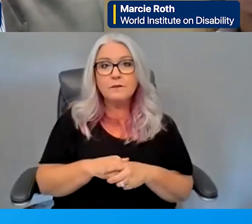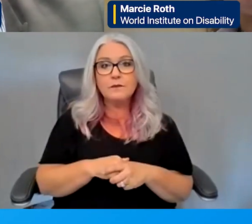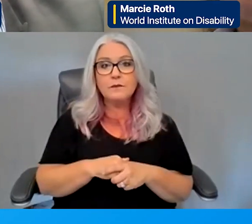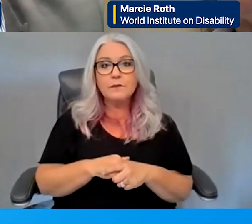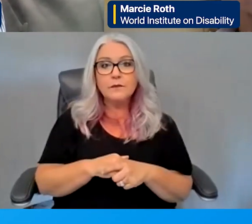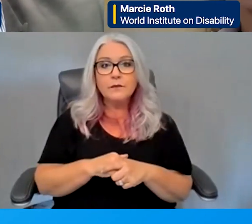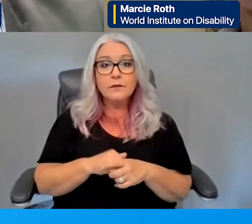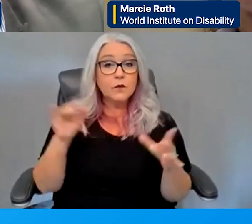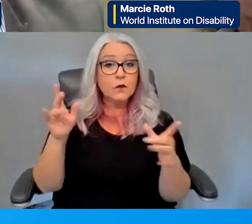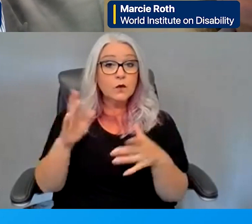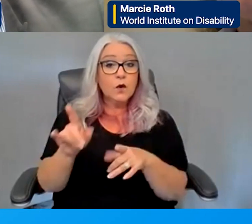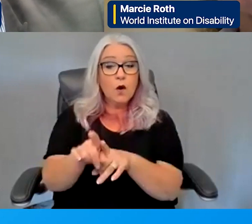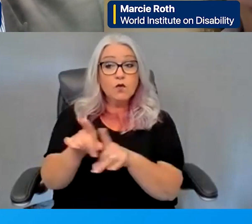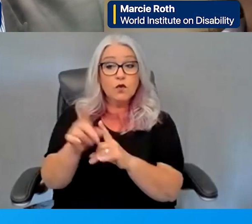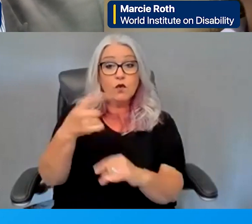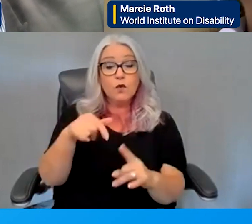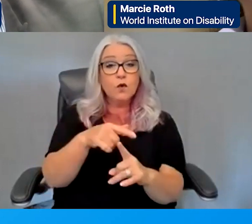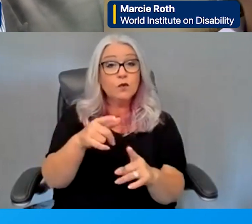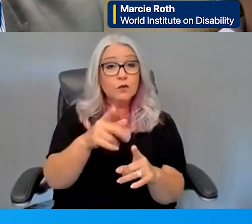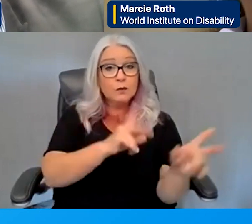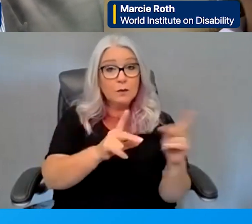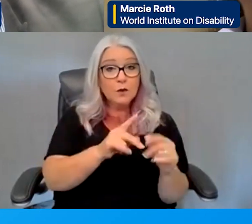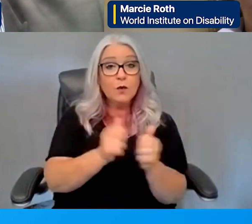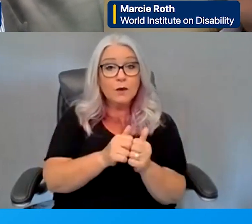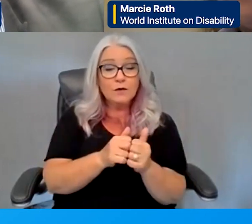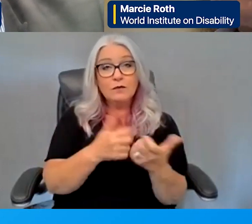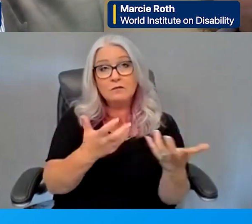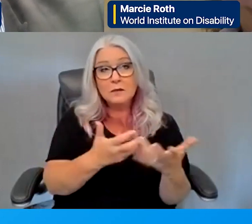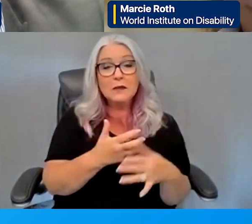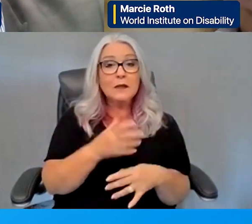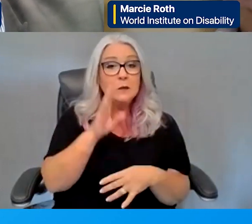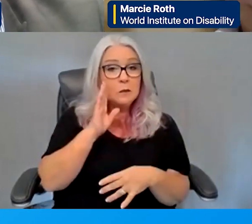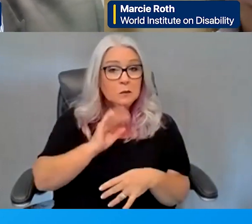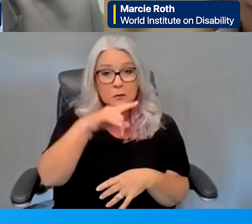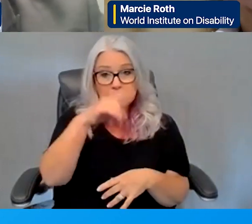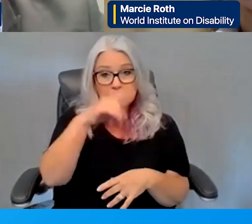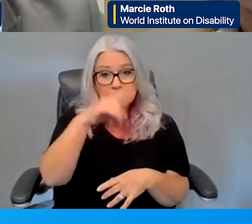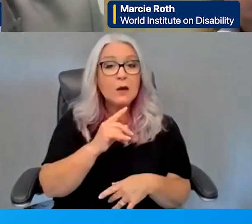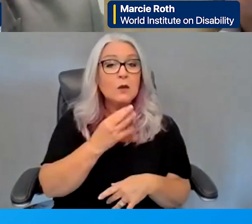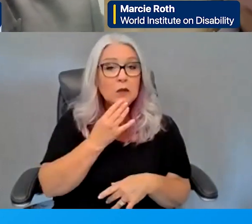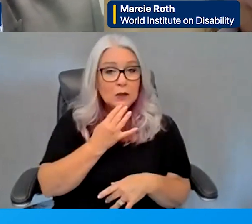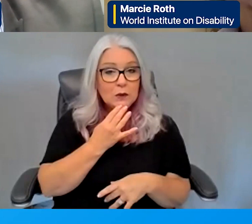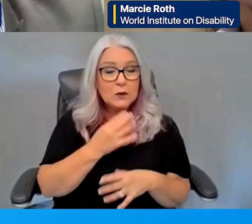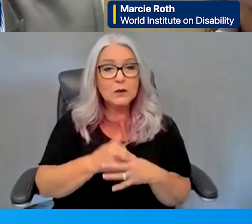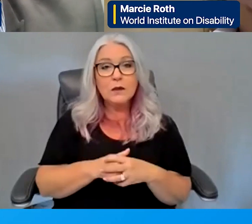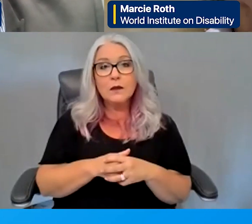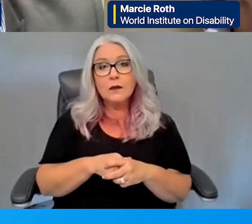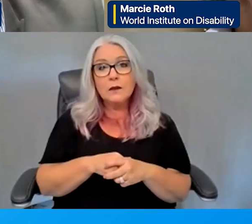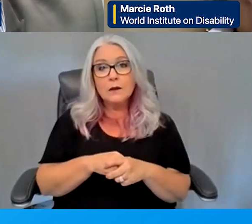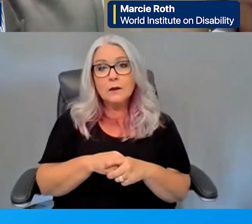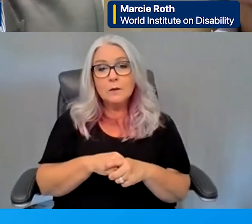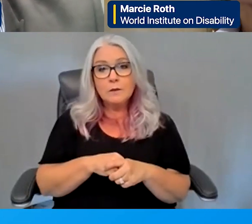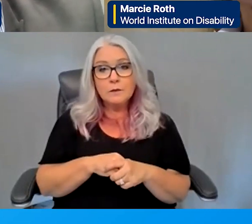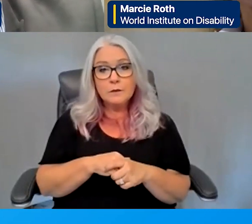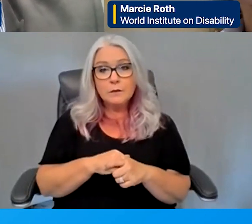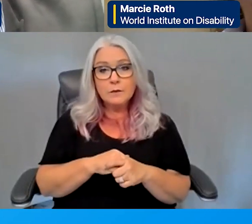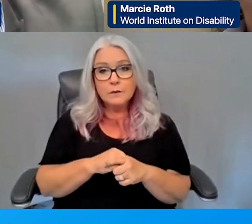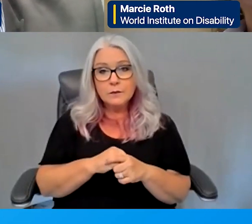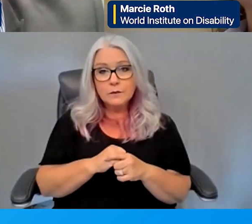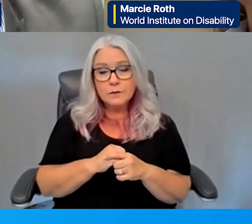also people of color. And are